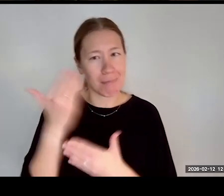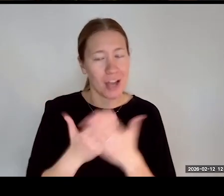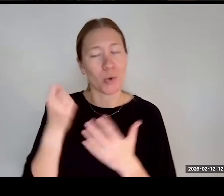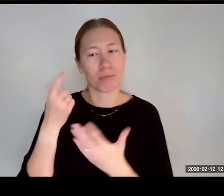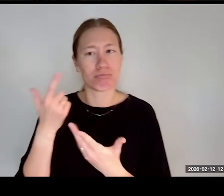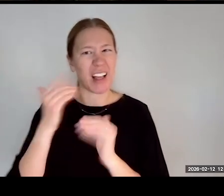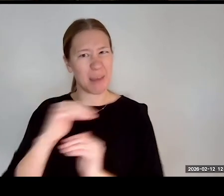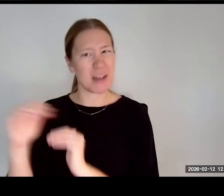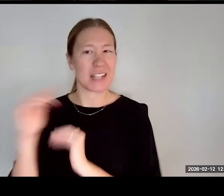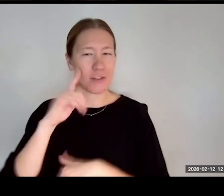which I'll show you momentarily.